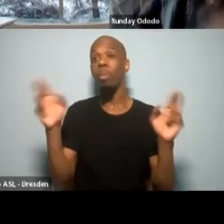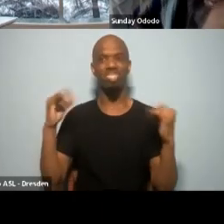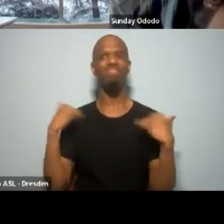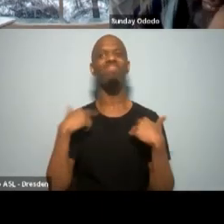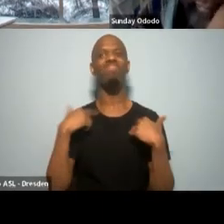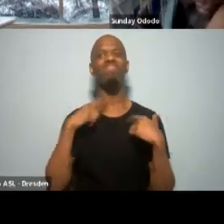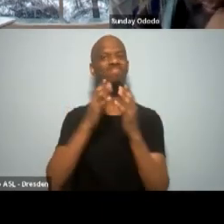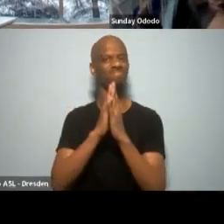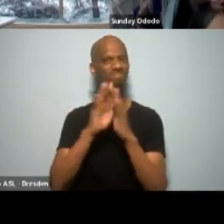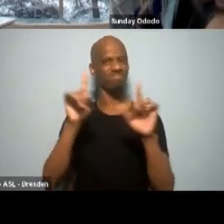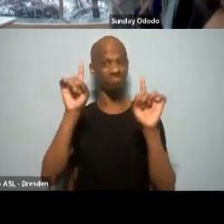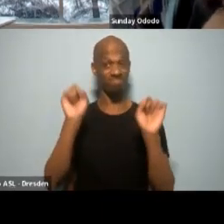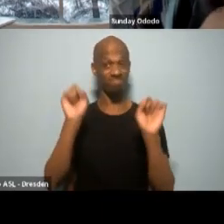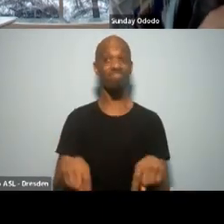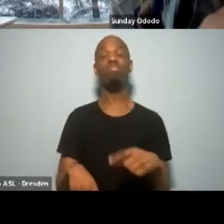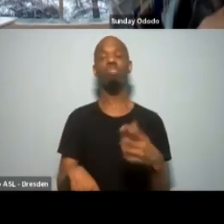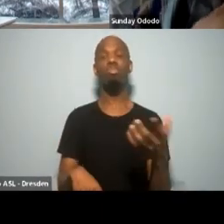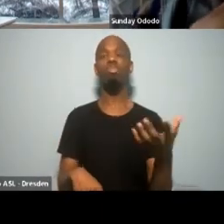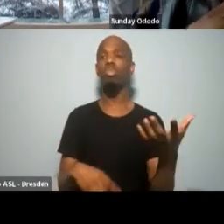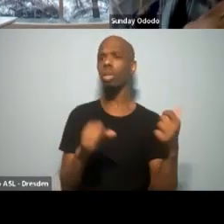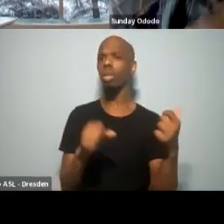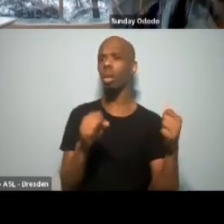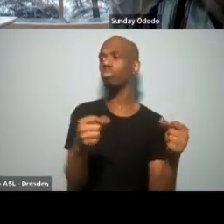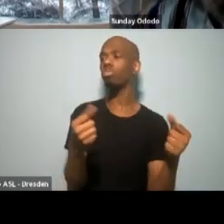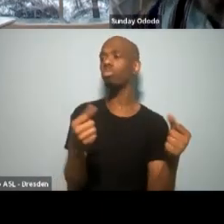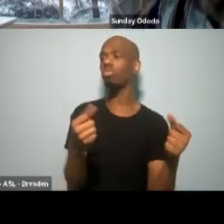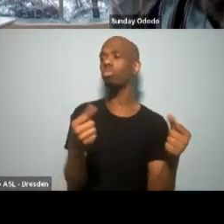as well as to the panelists, to the speakers.